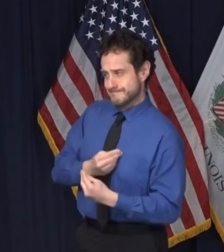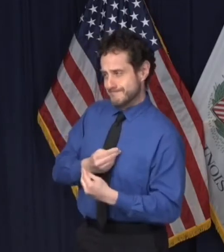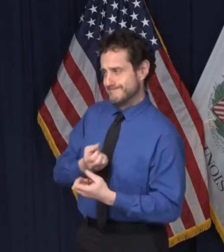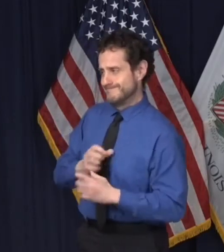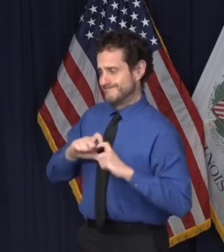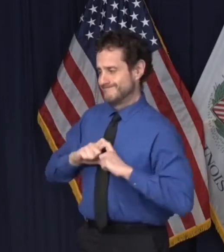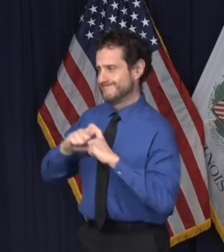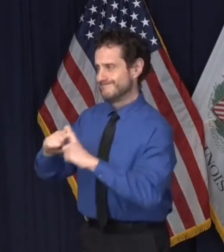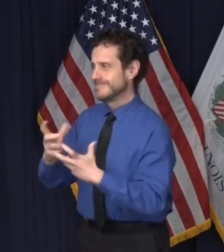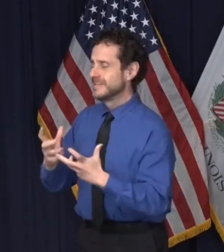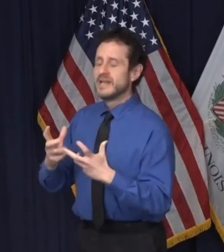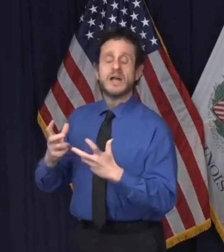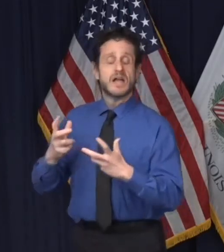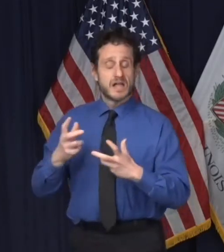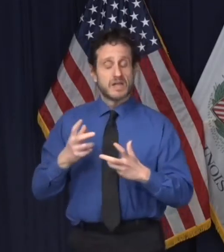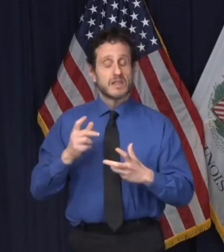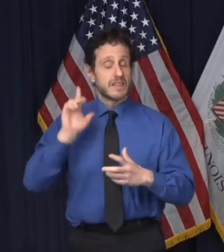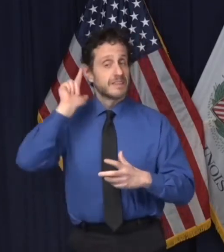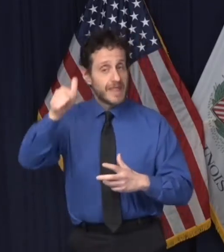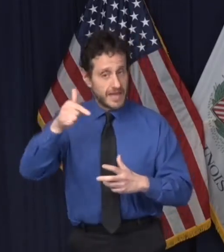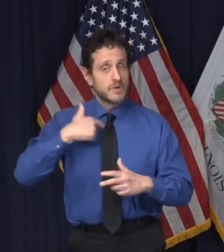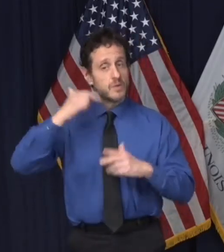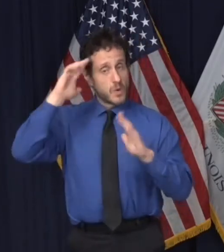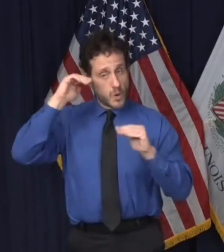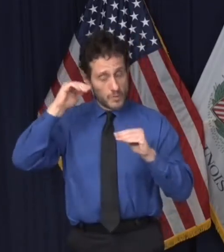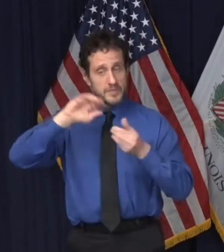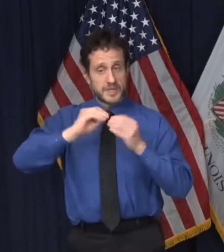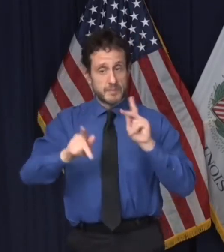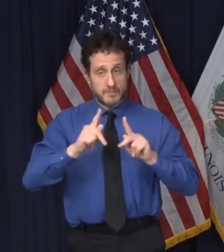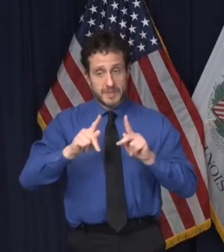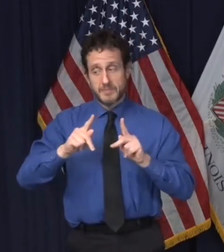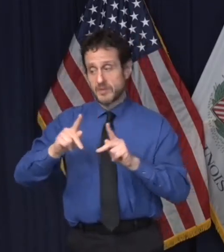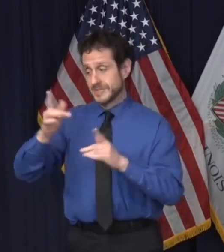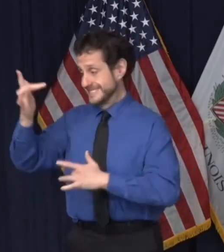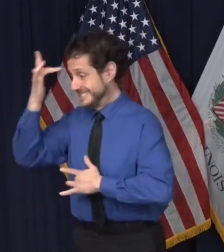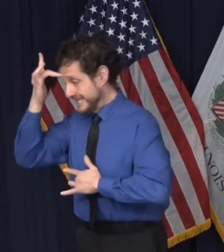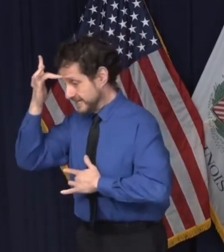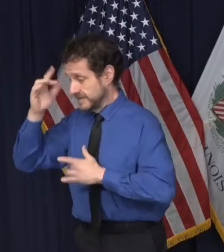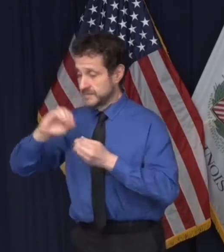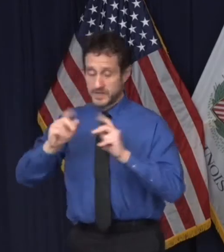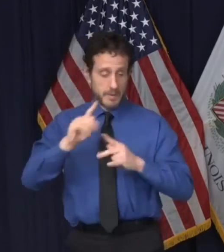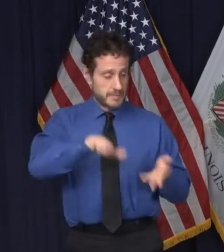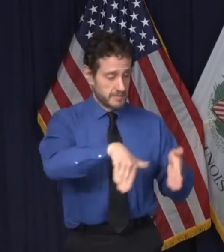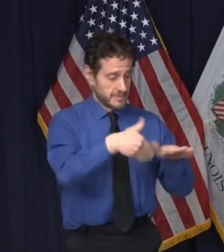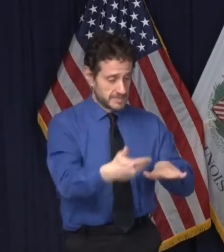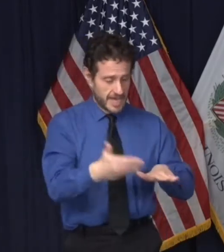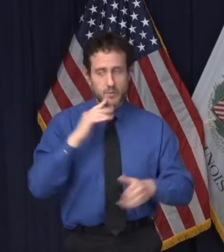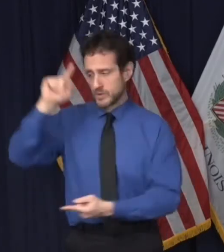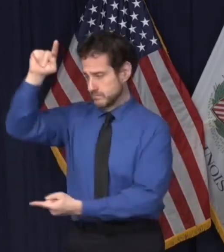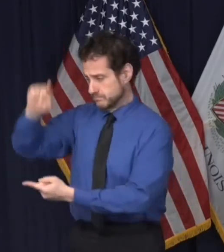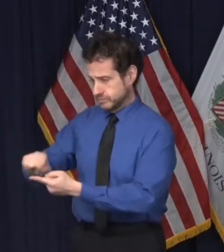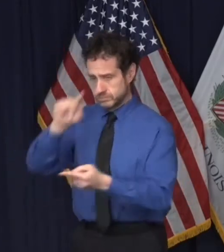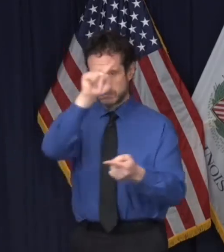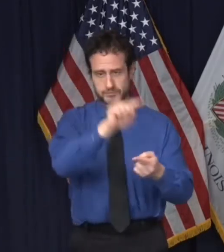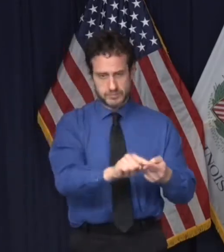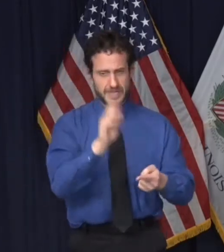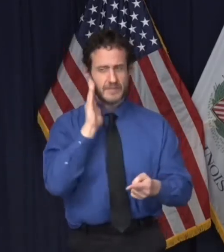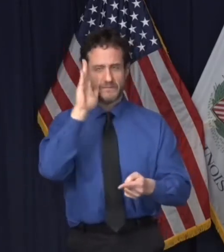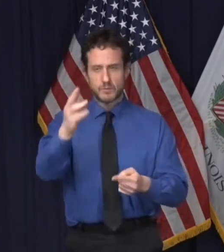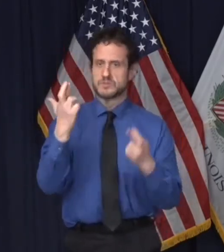AS WE WORK TO DEFEAT COVID-19, AT SOME POINT WE WILL HAVE FEWER CASES TO REPORT AND FEWER LIVES LOST.